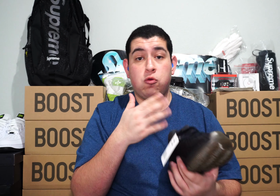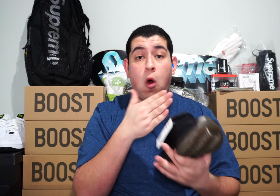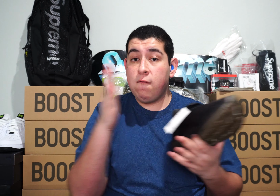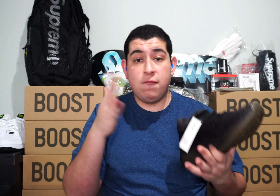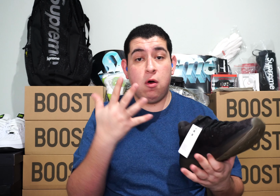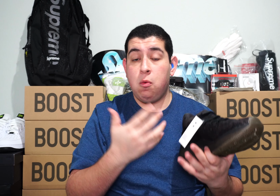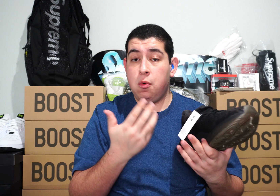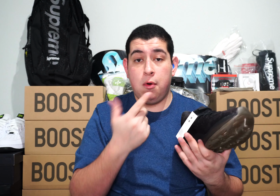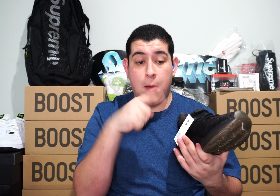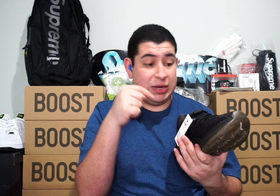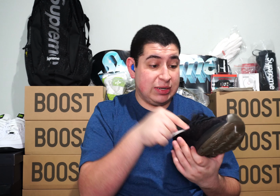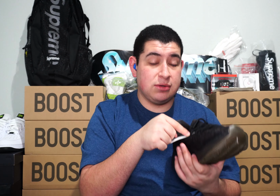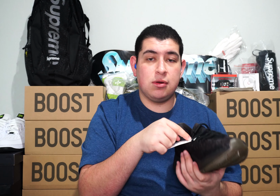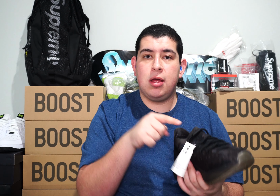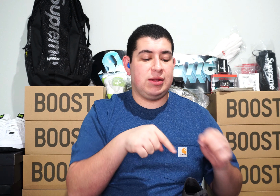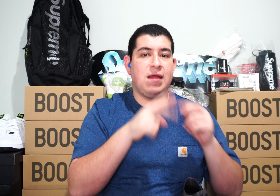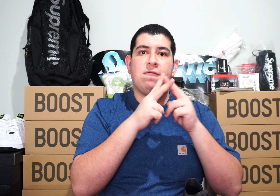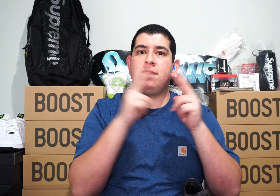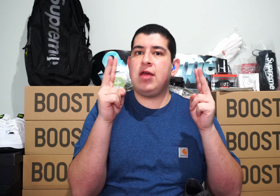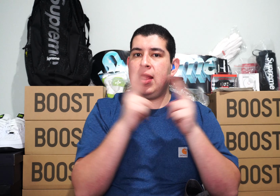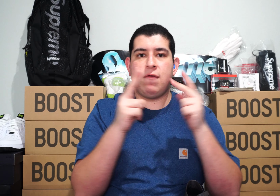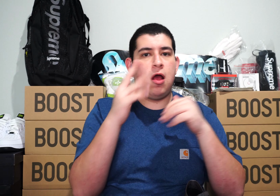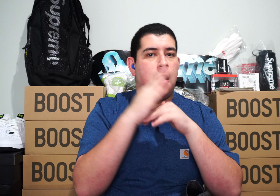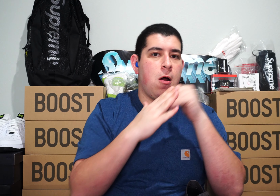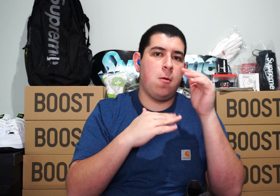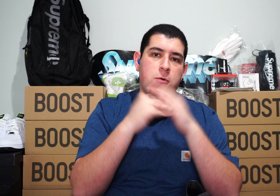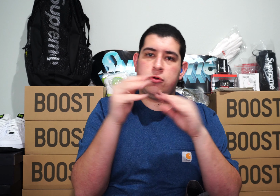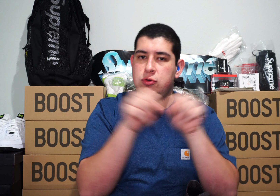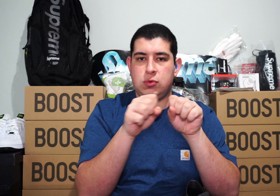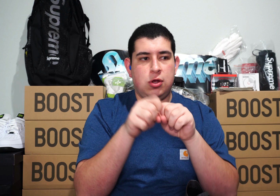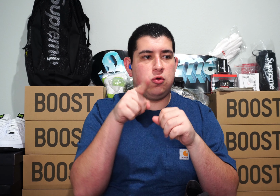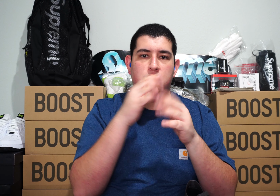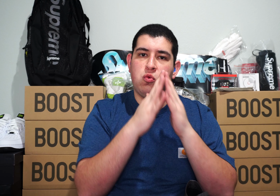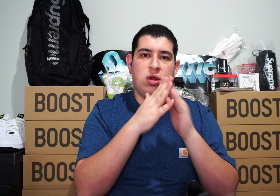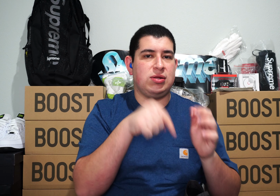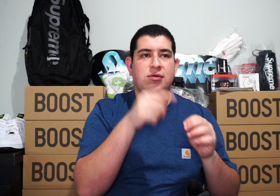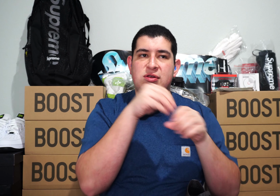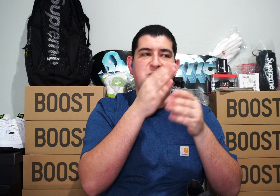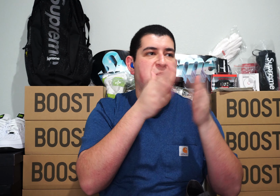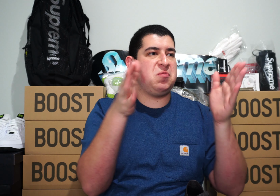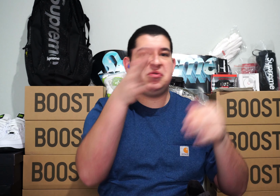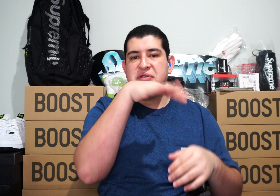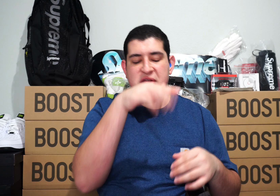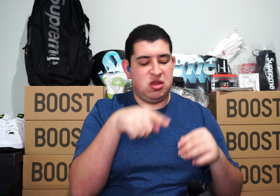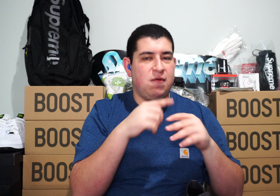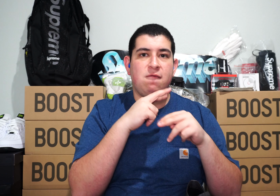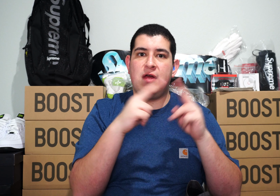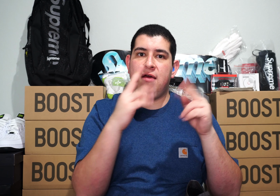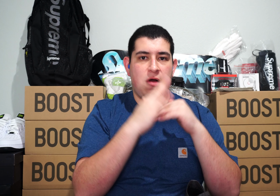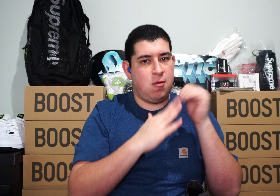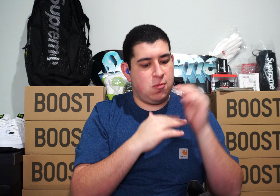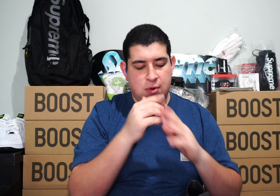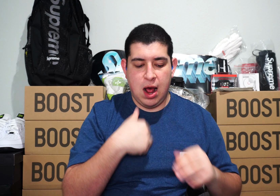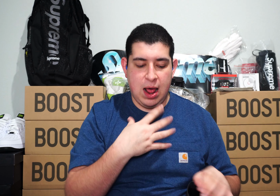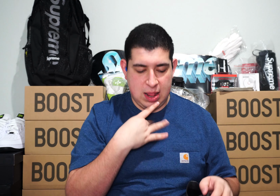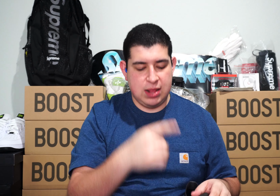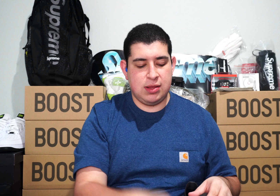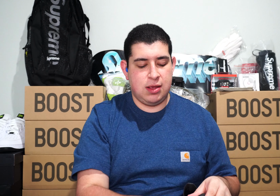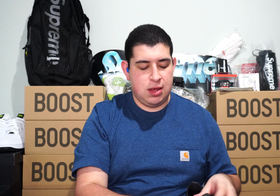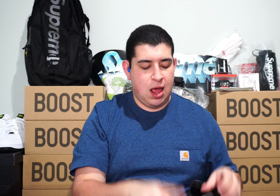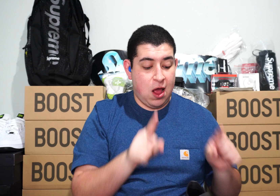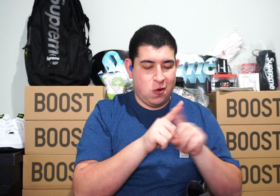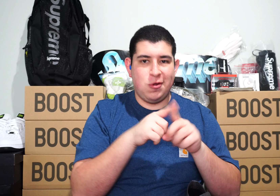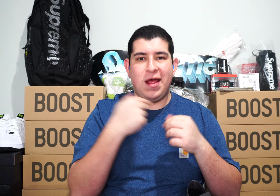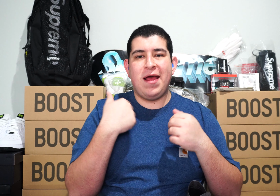Overall about this sneaker, I love it because it is so comfortable to wear.